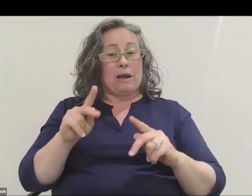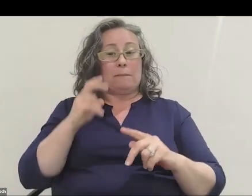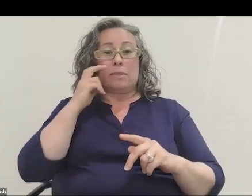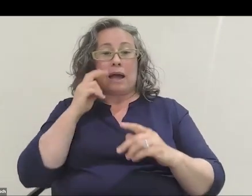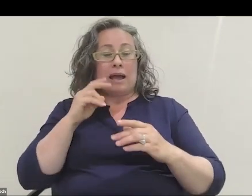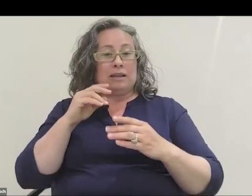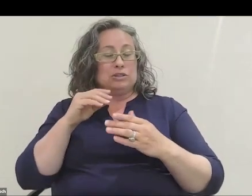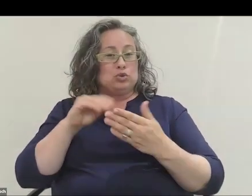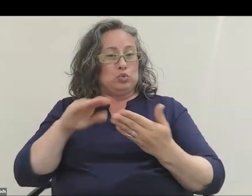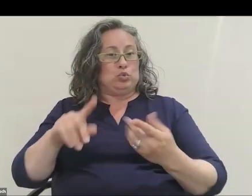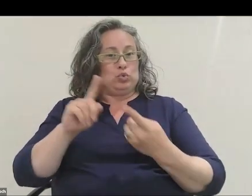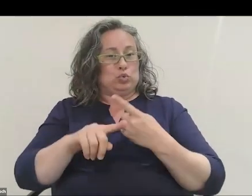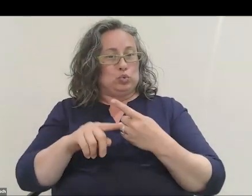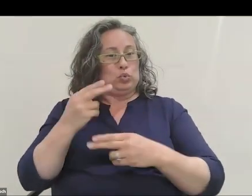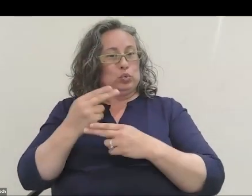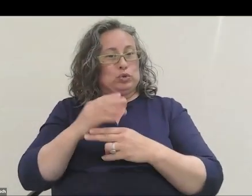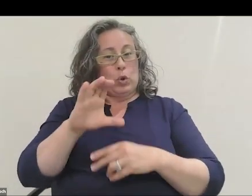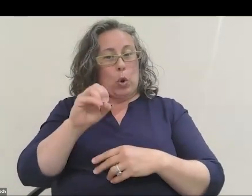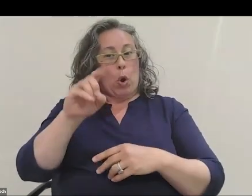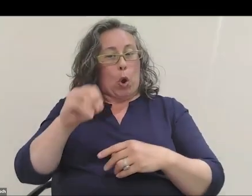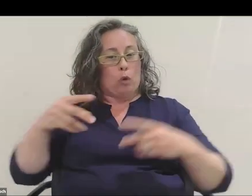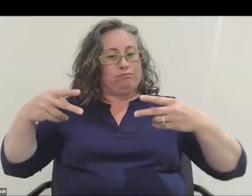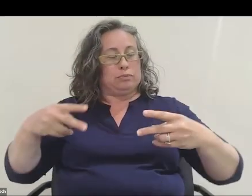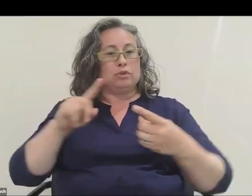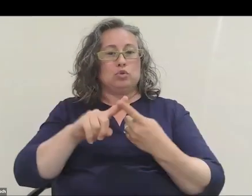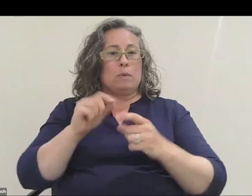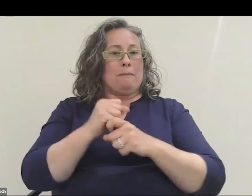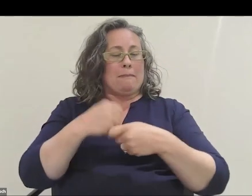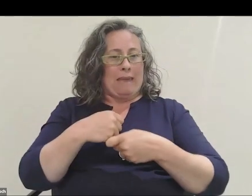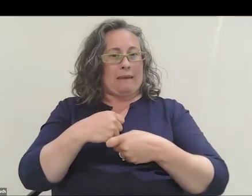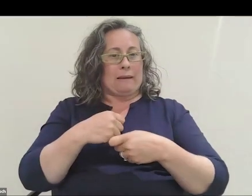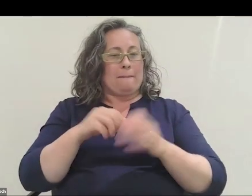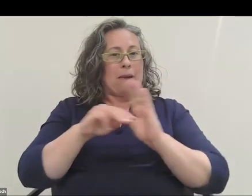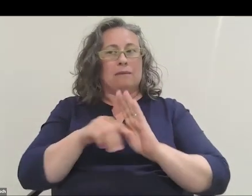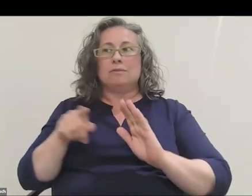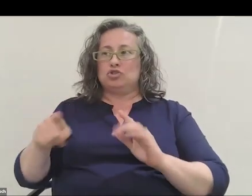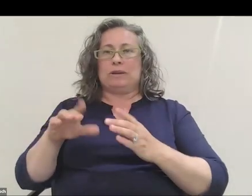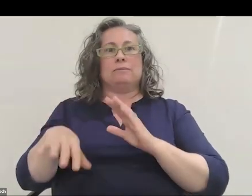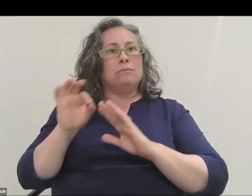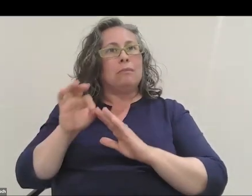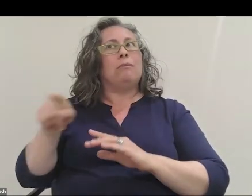to make models, and she found a lot of success when students used OpenSCAD because they could print the model out and then feel it